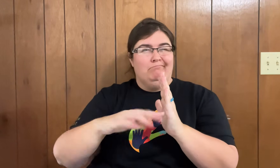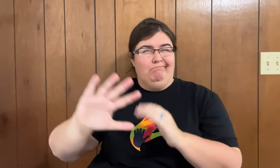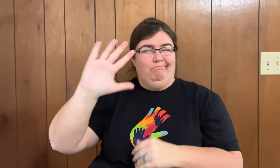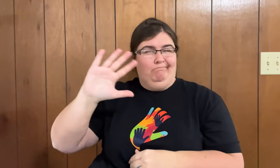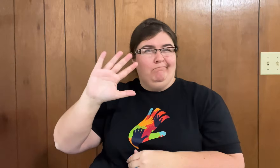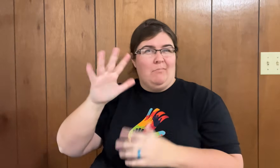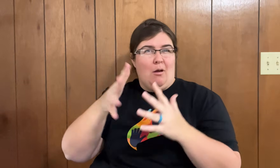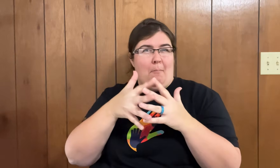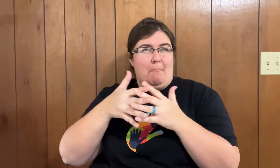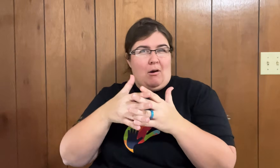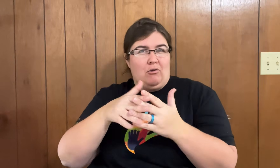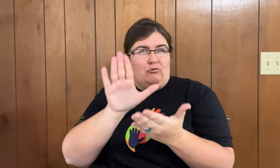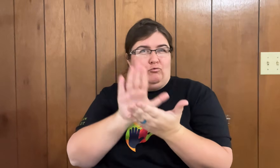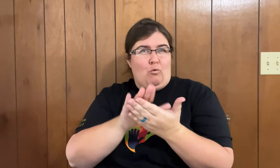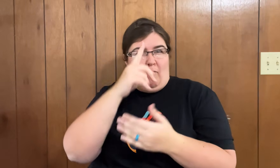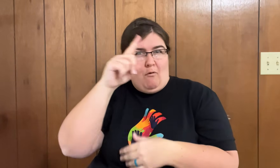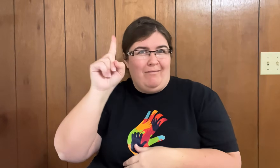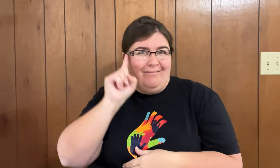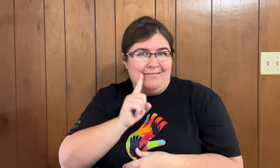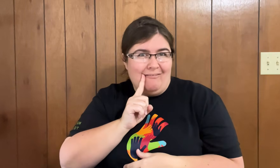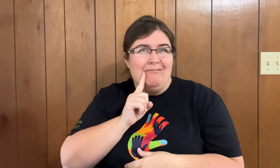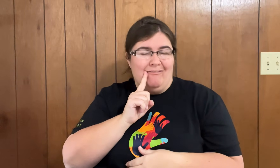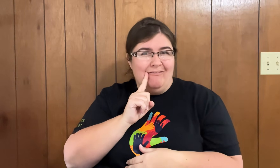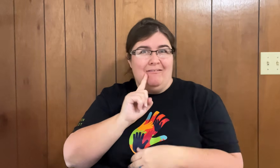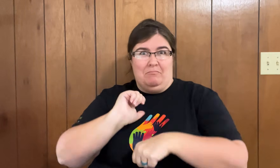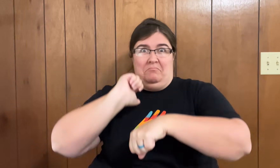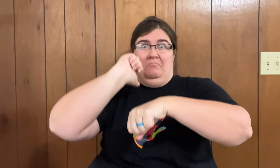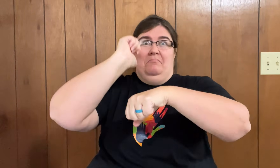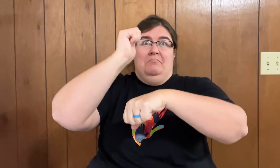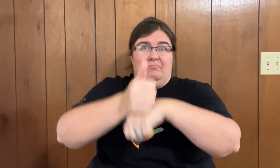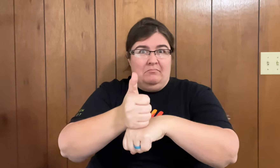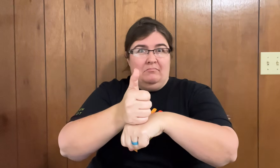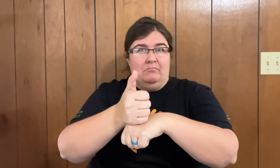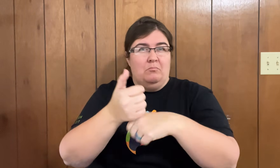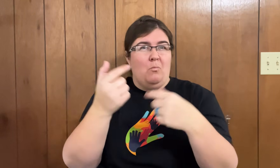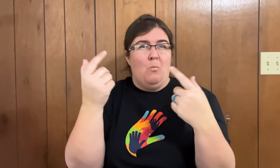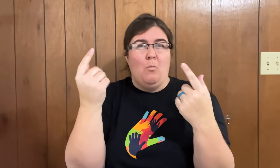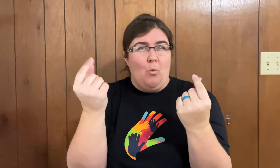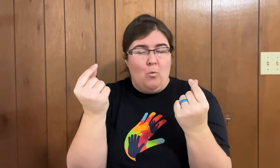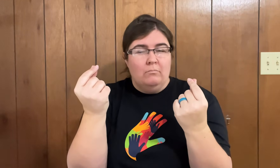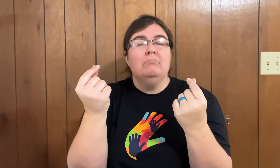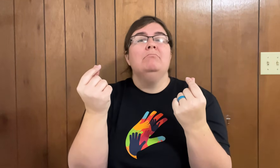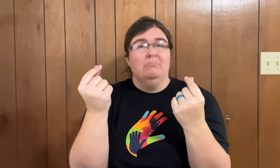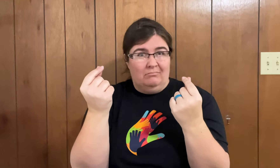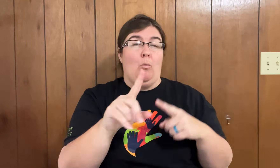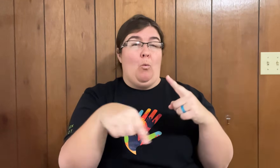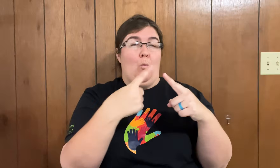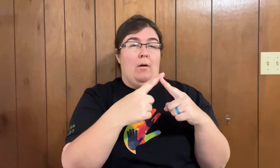For example, when the American School for the Deaf was established, what did they do?